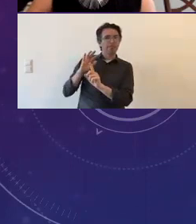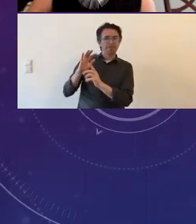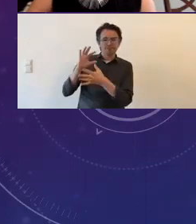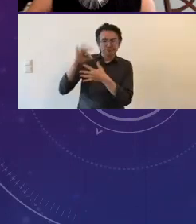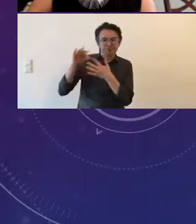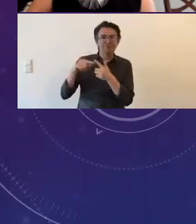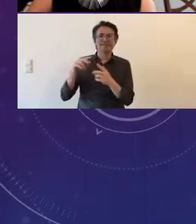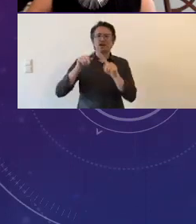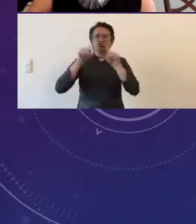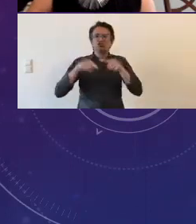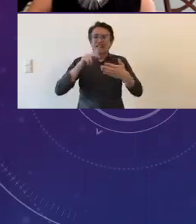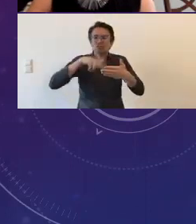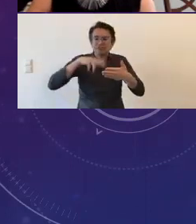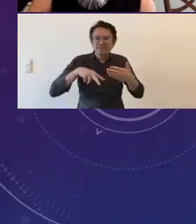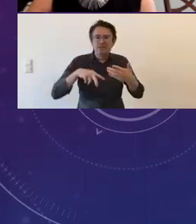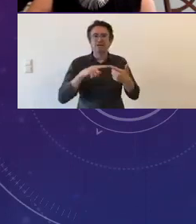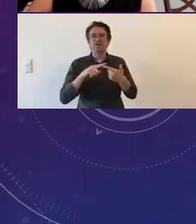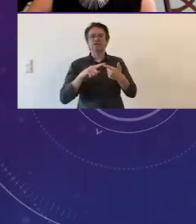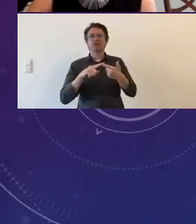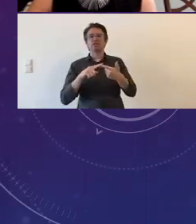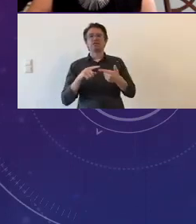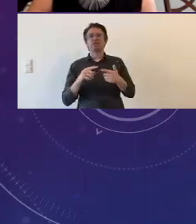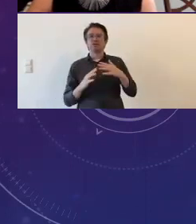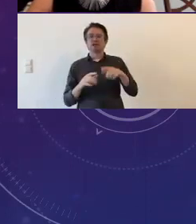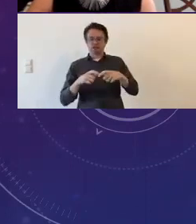organization she mentions like Perkins international and Helen Keller